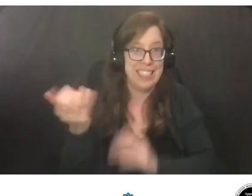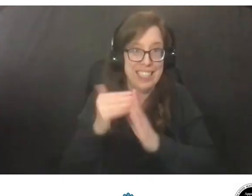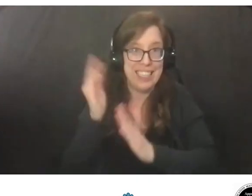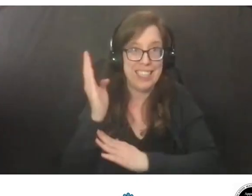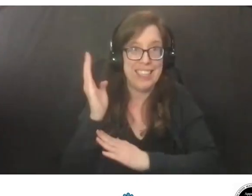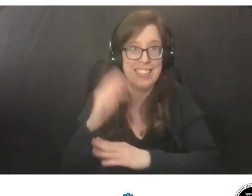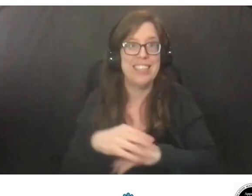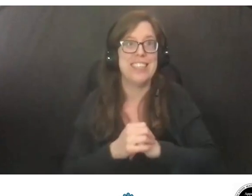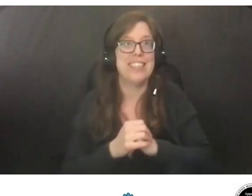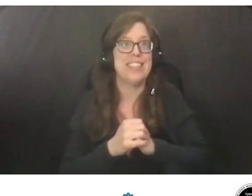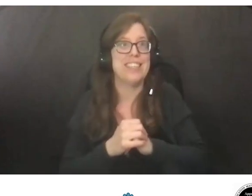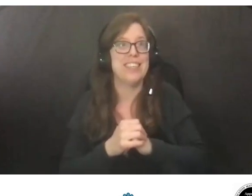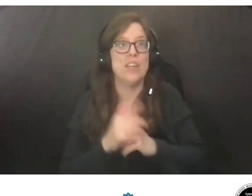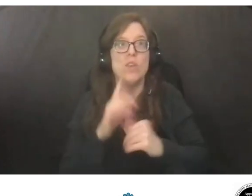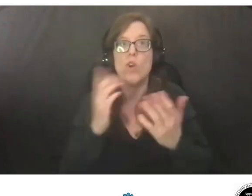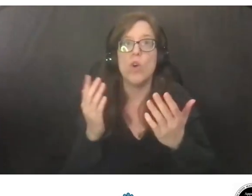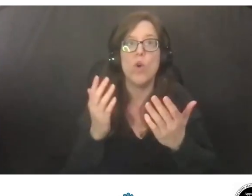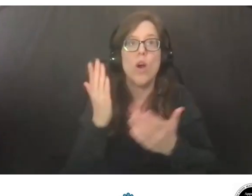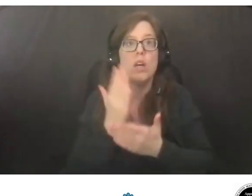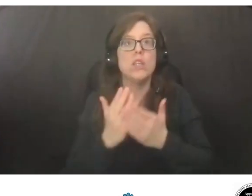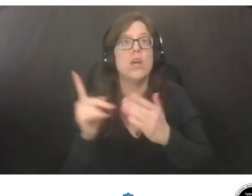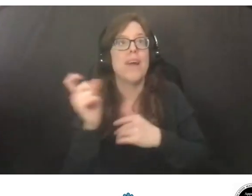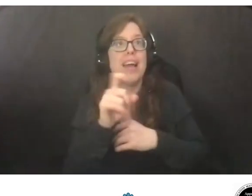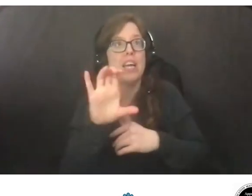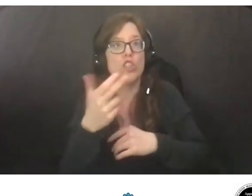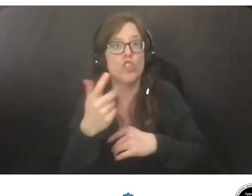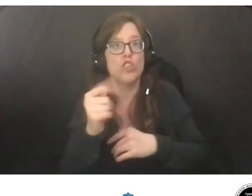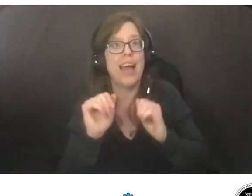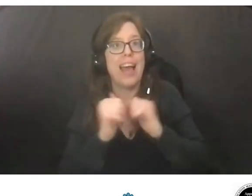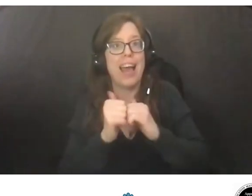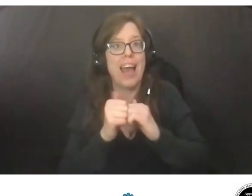Kaycee: I was just going to say... Heidi: So oh, go ahead. Kaycee: Somebody asked in the chat how they can access